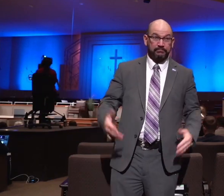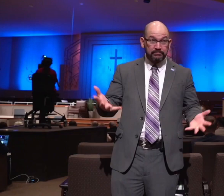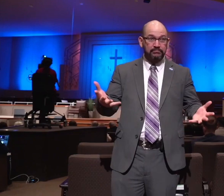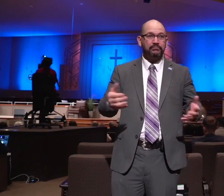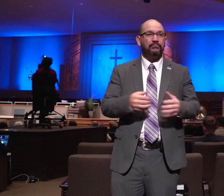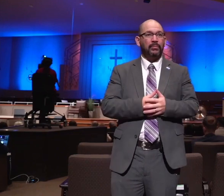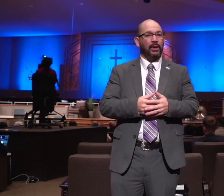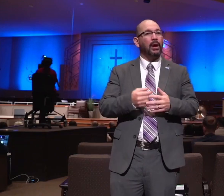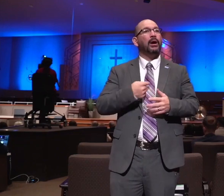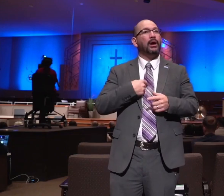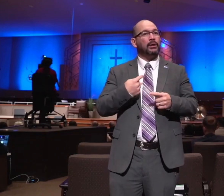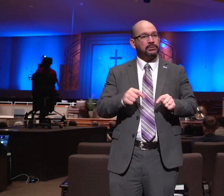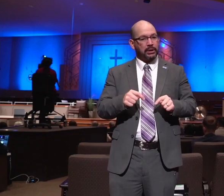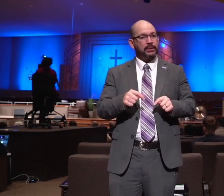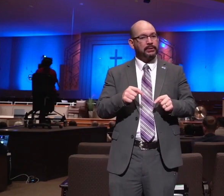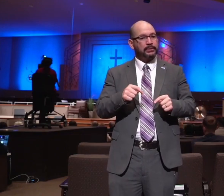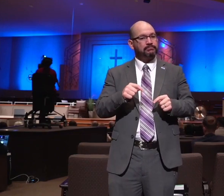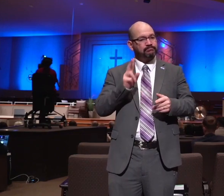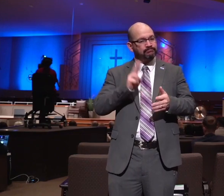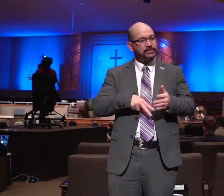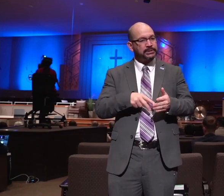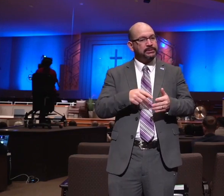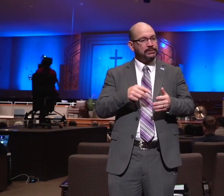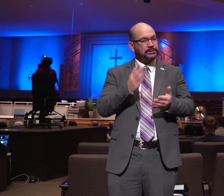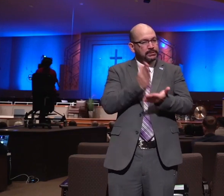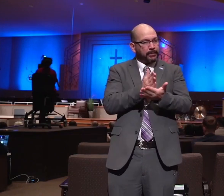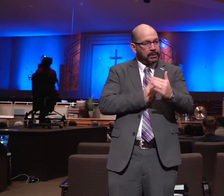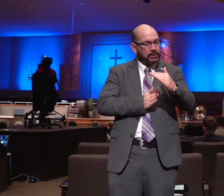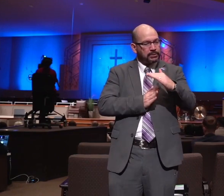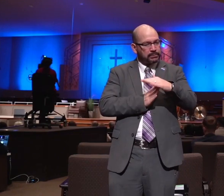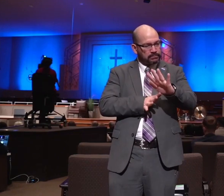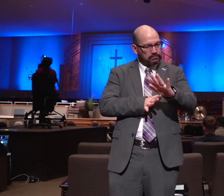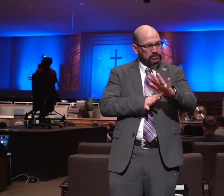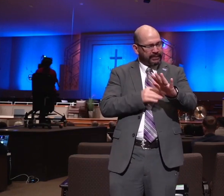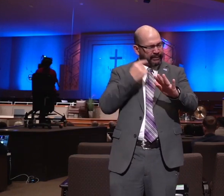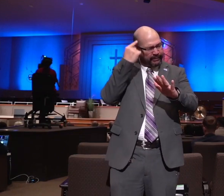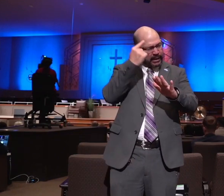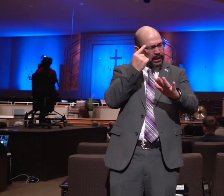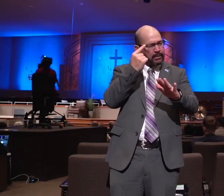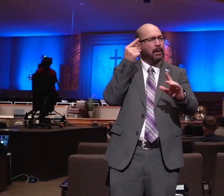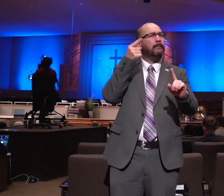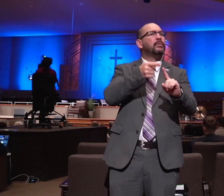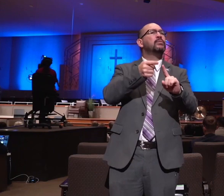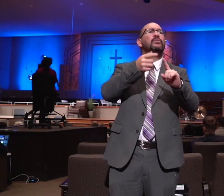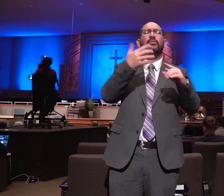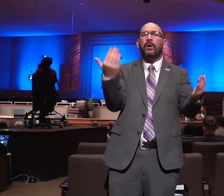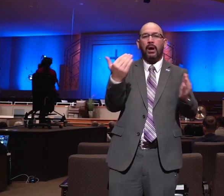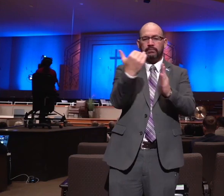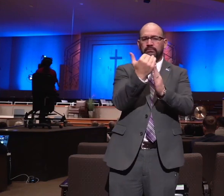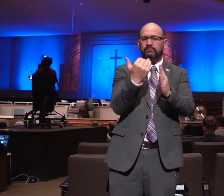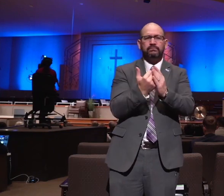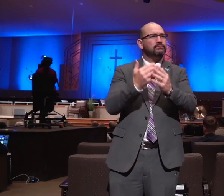so what am I supposed to do because of that